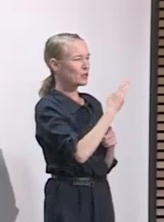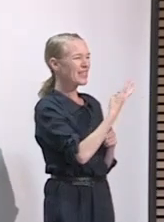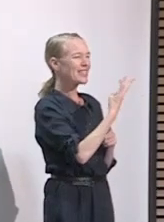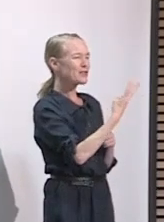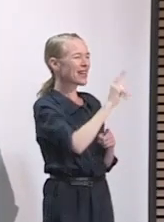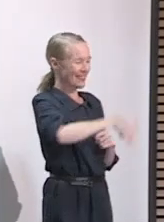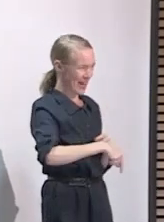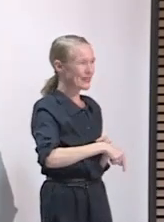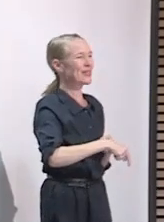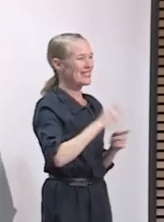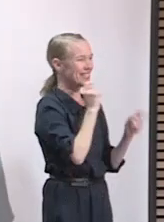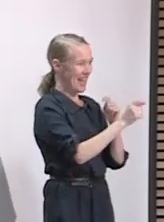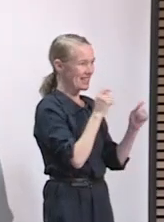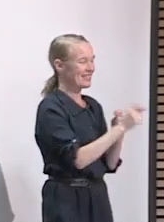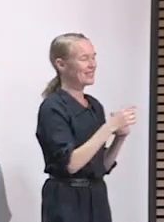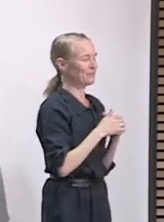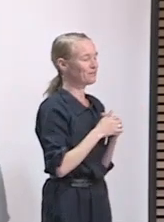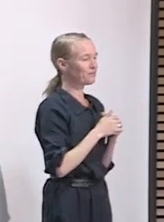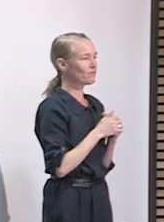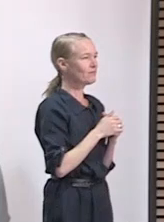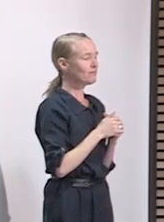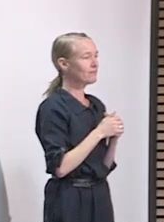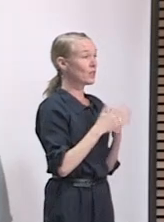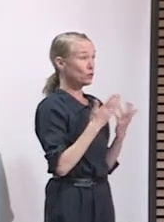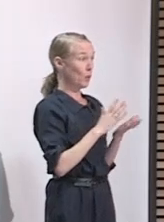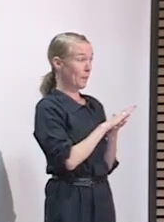laboratories processed 23,846